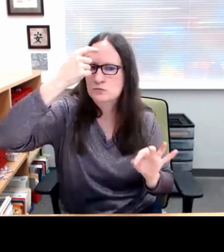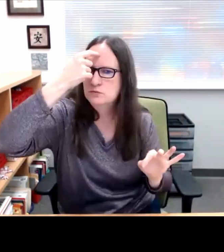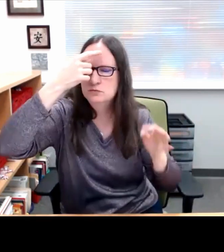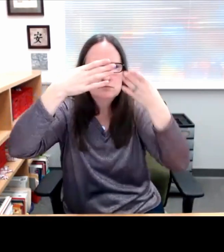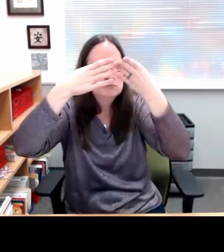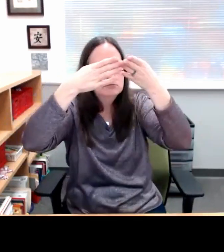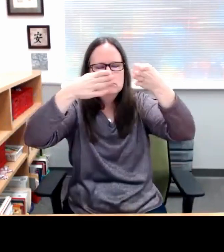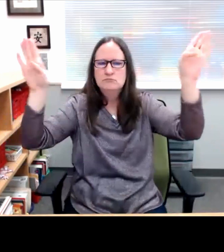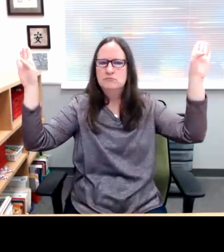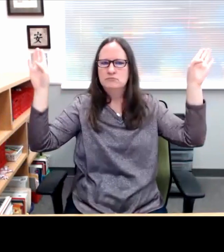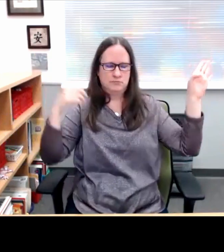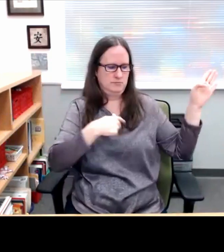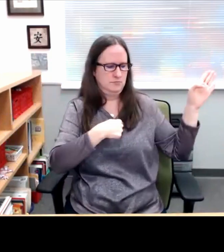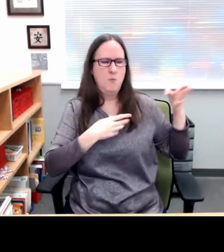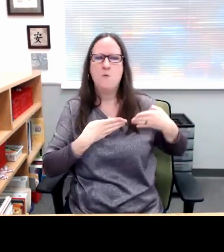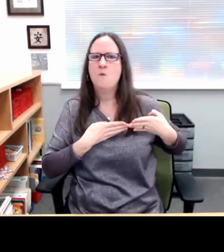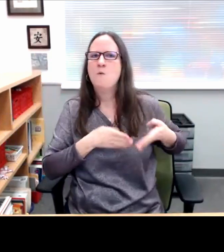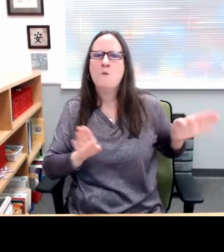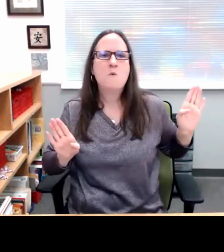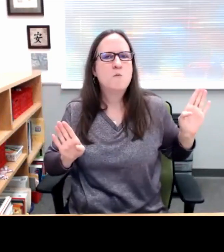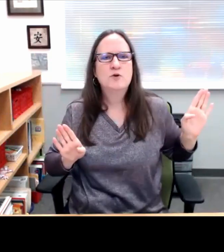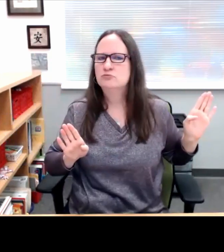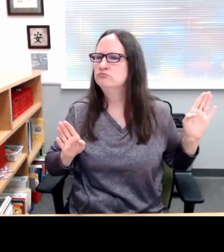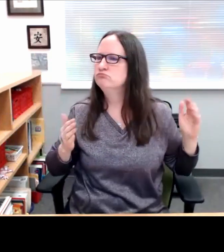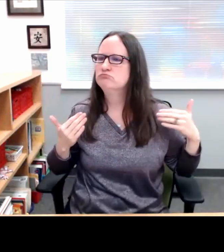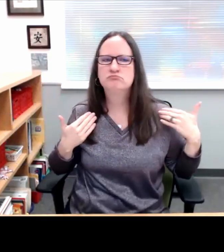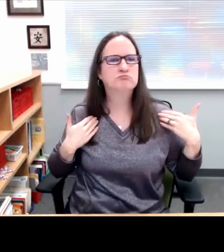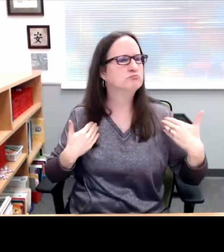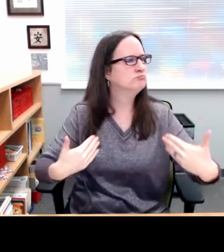doors that open in front of you. Keeping your mind and your heart